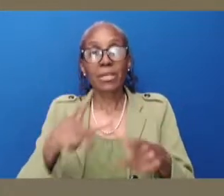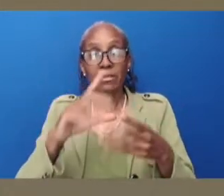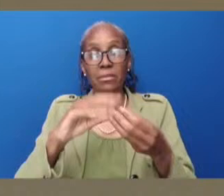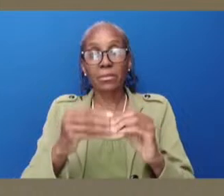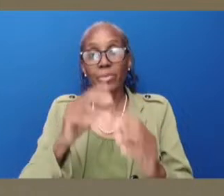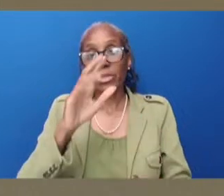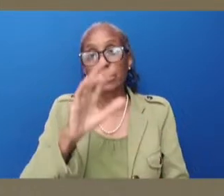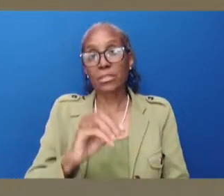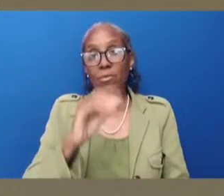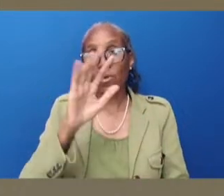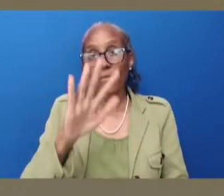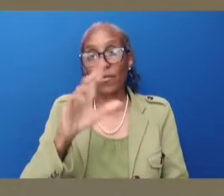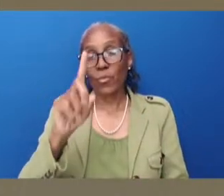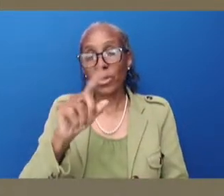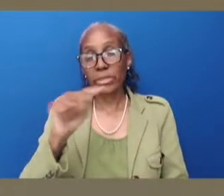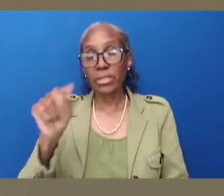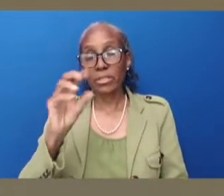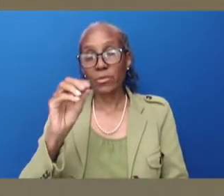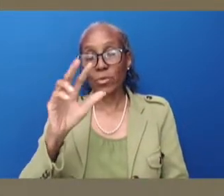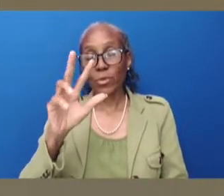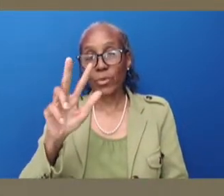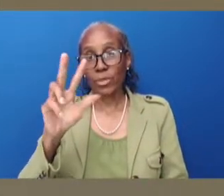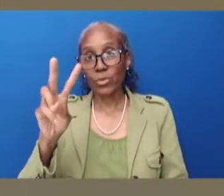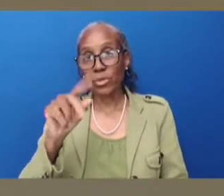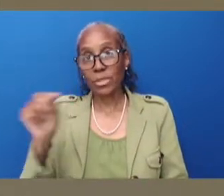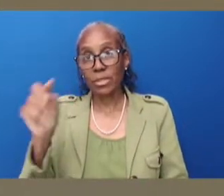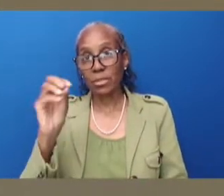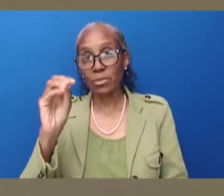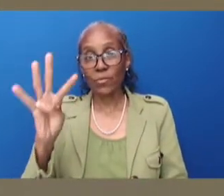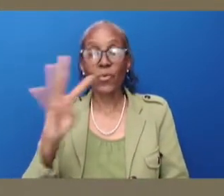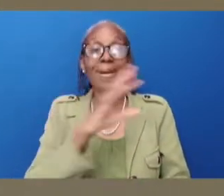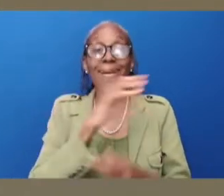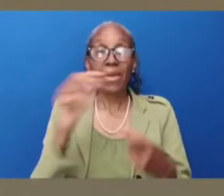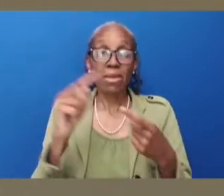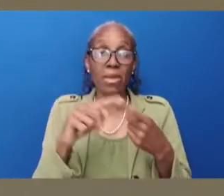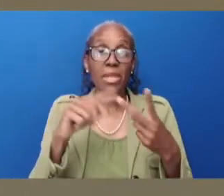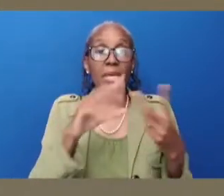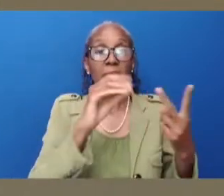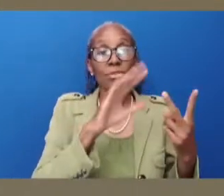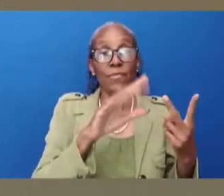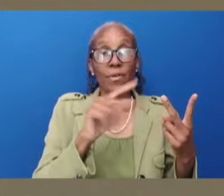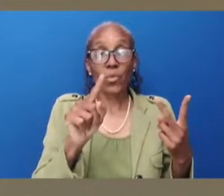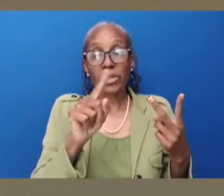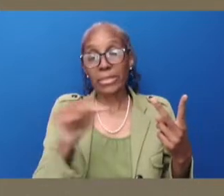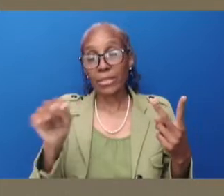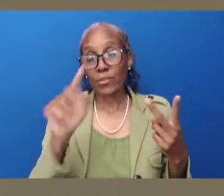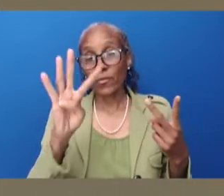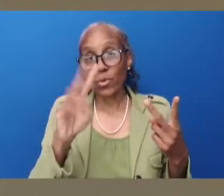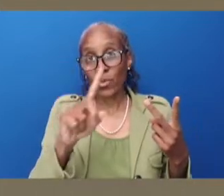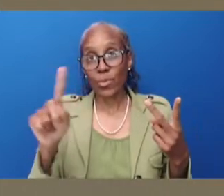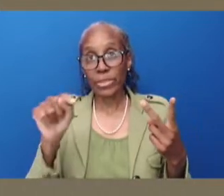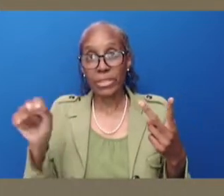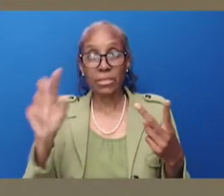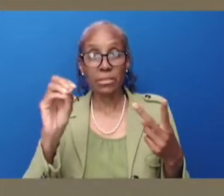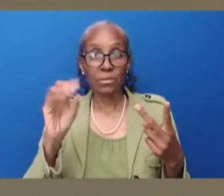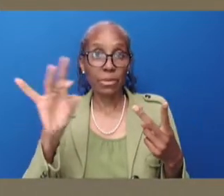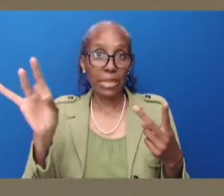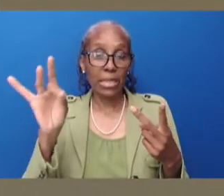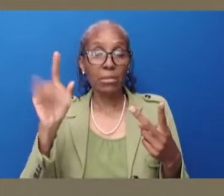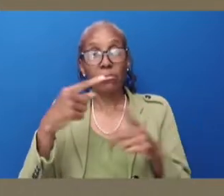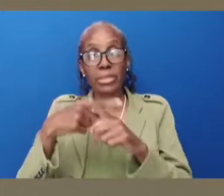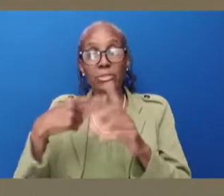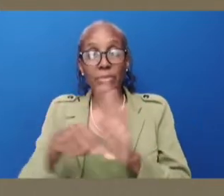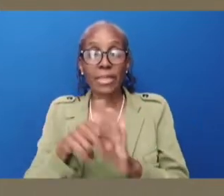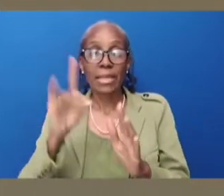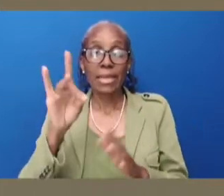EXECUTE ALL DOCUMENTS NECESSARY